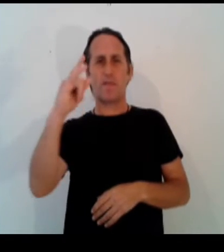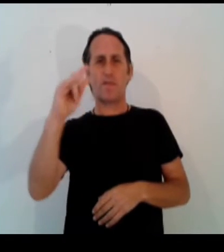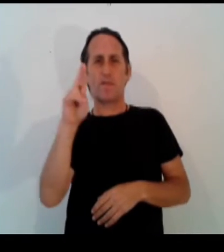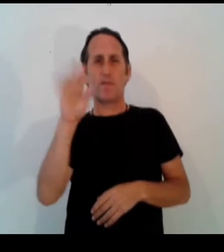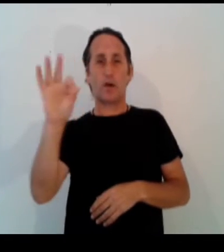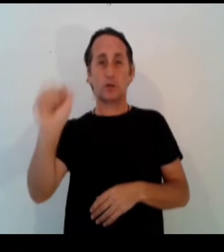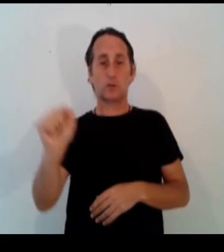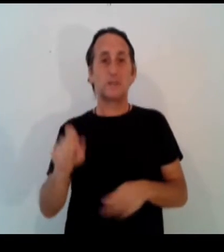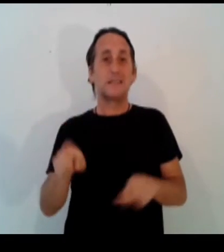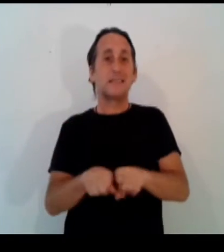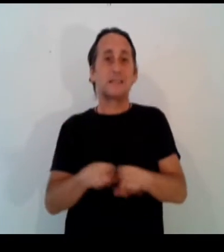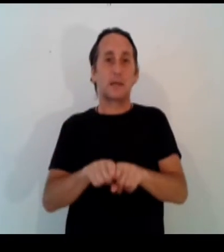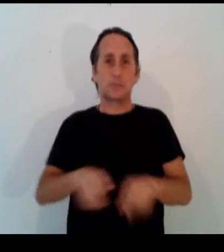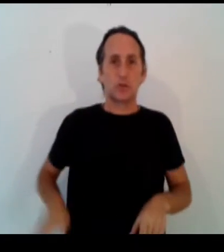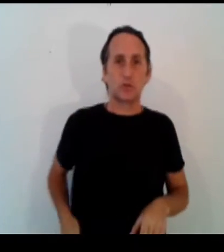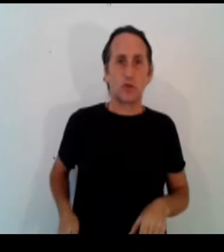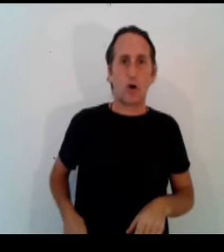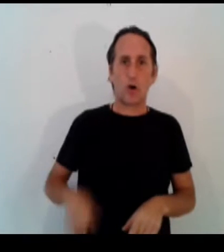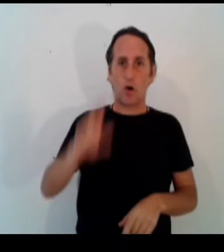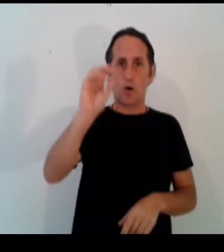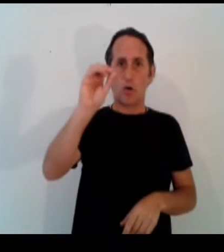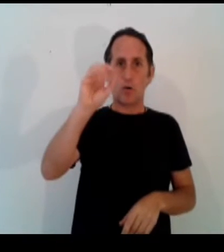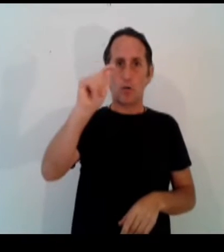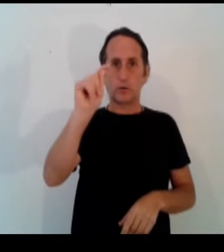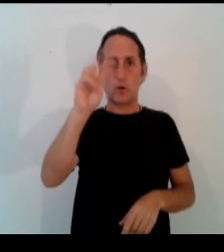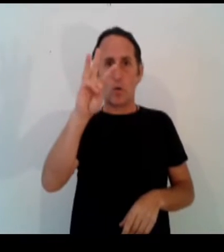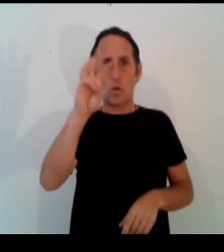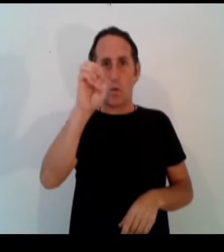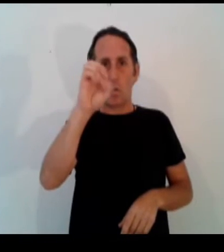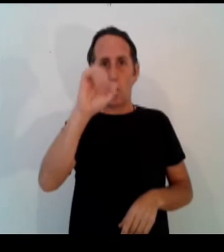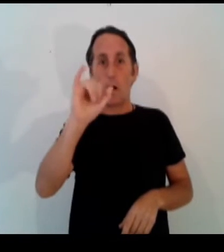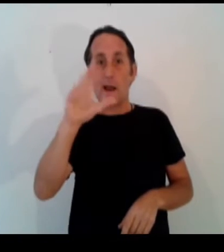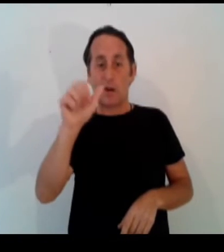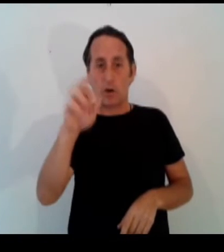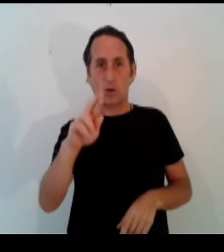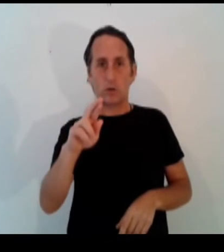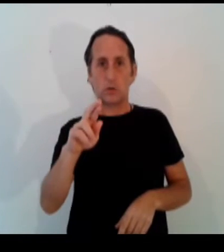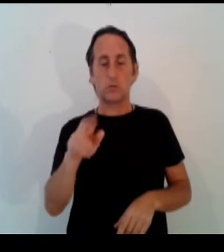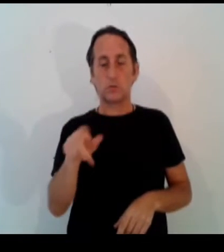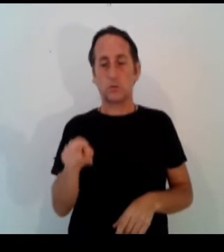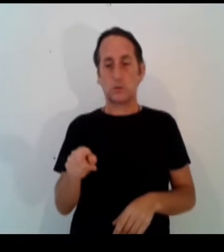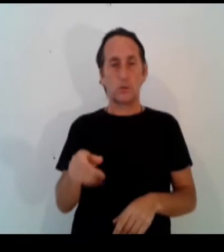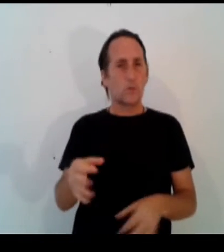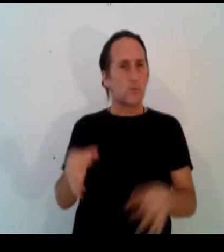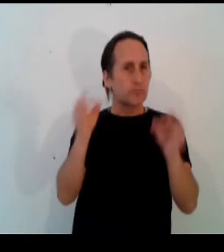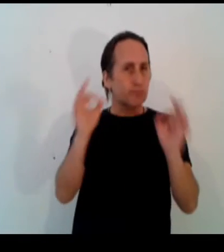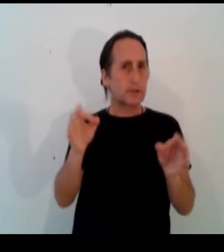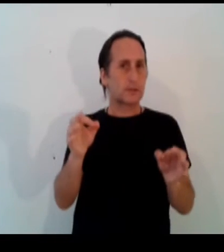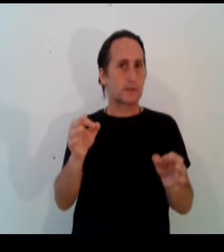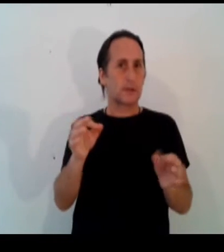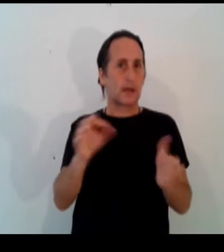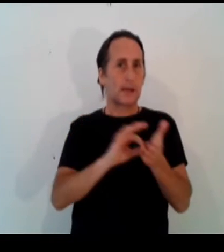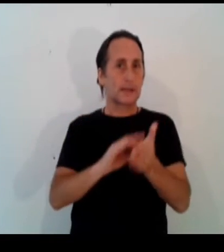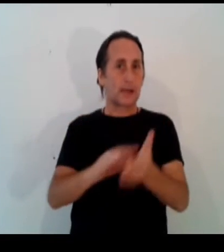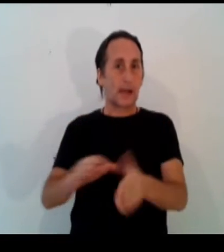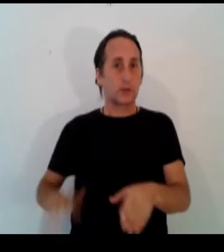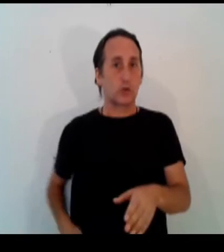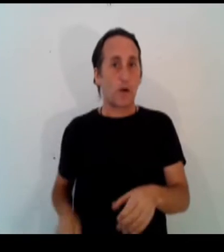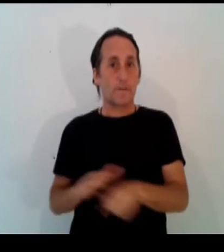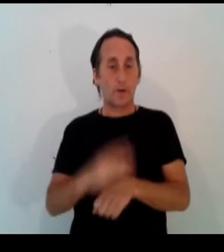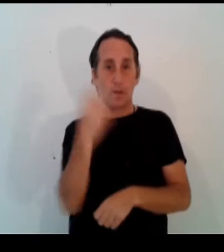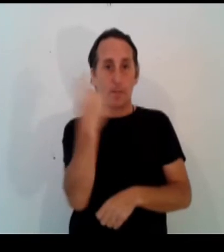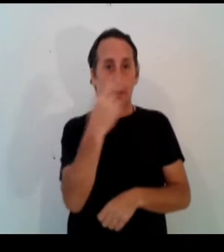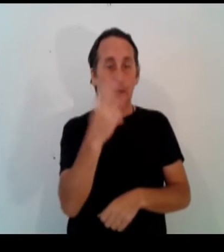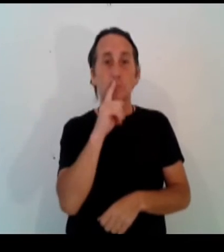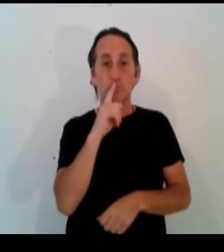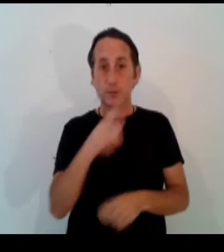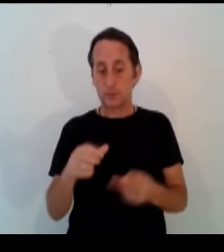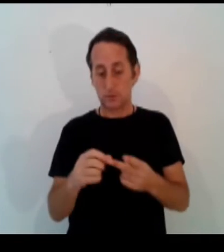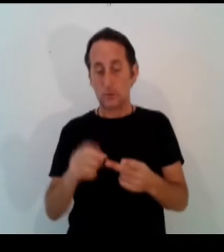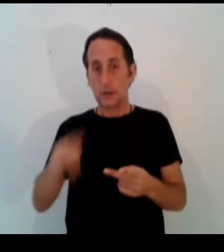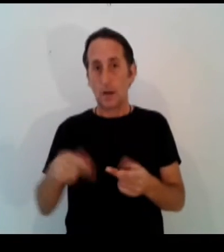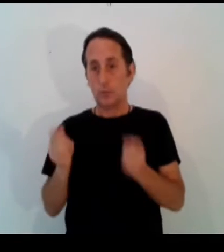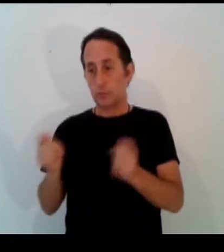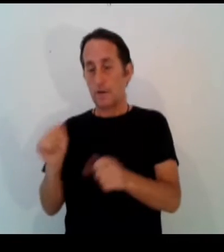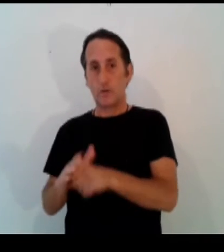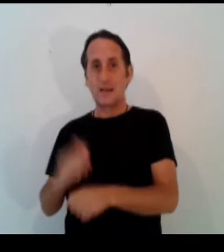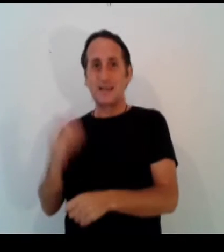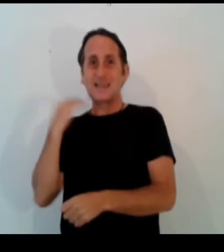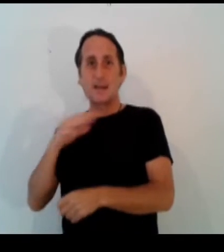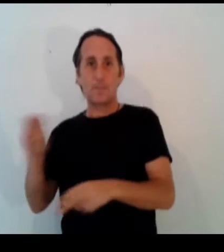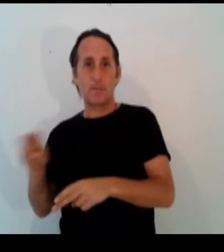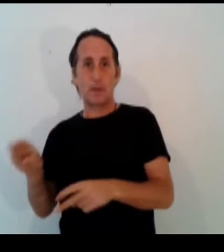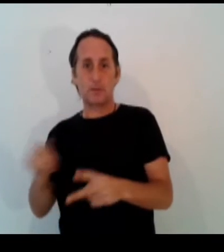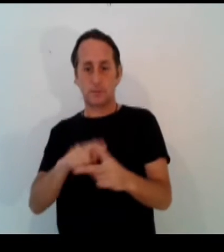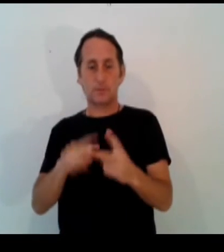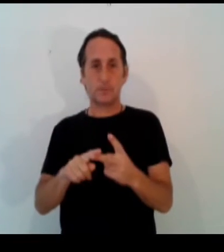and it's like a rotweiller, now rotweillers make excellent guide dogs for the blind but they can also be trained to kill people.